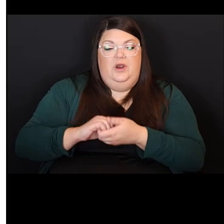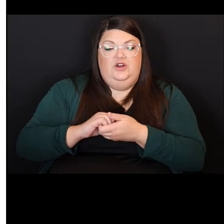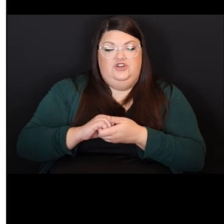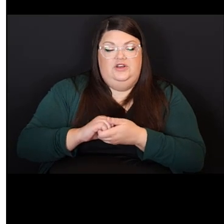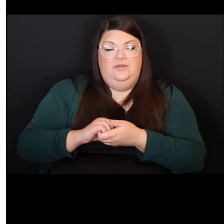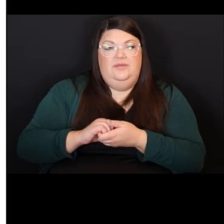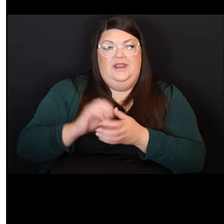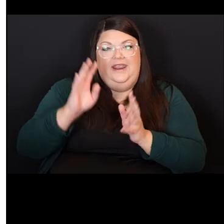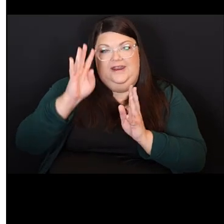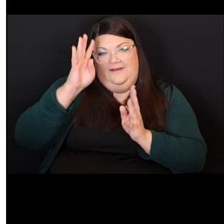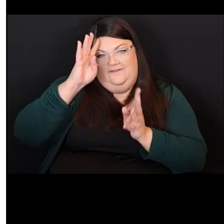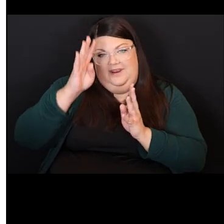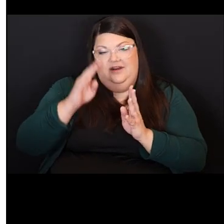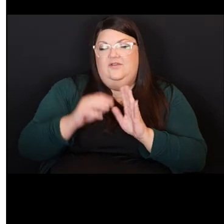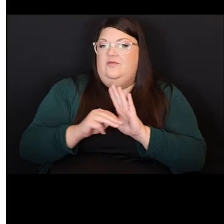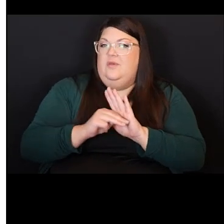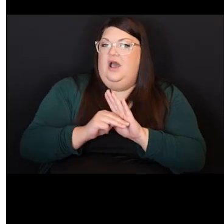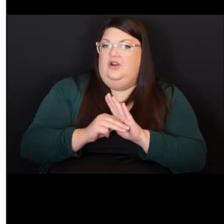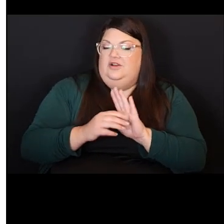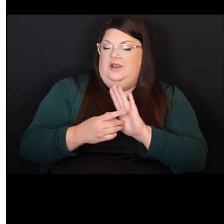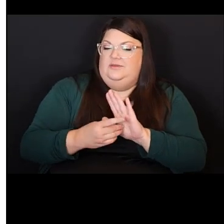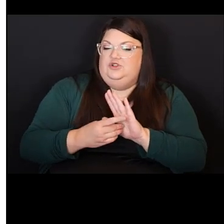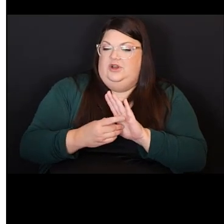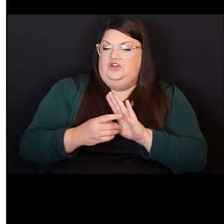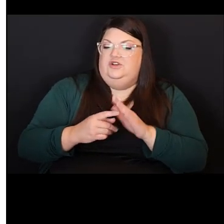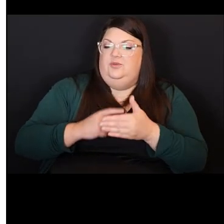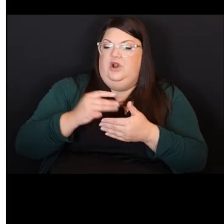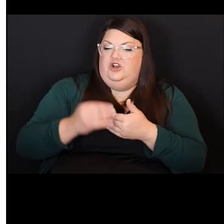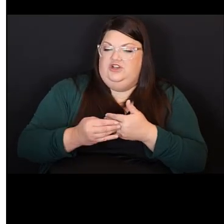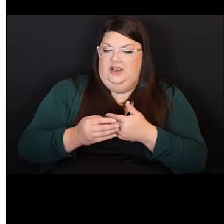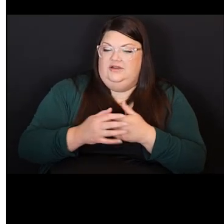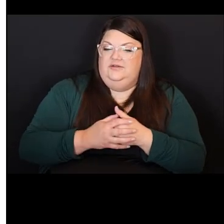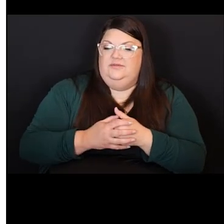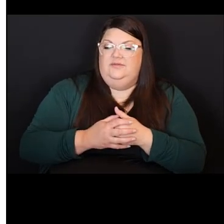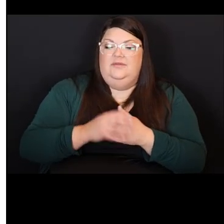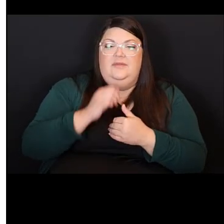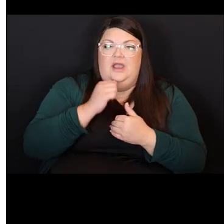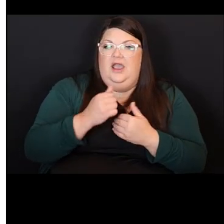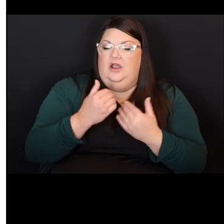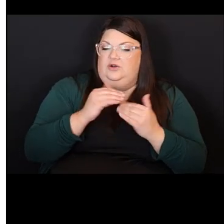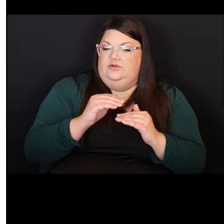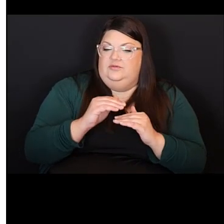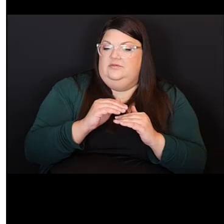Partnerships, Innovative Model Demonstration Project, 84.421E,